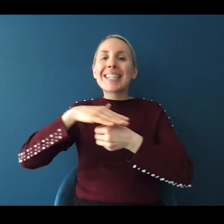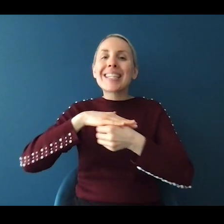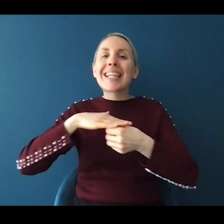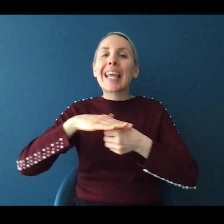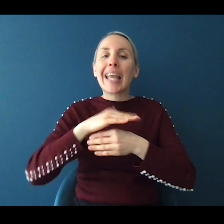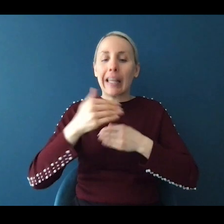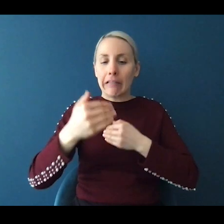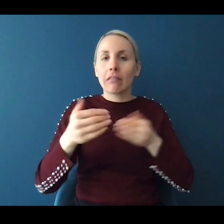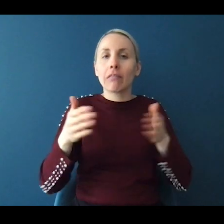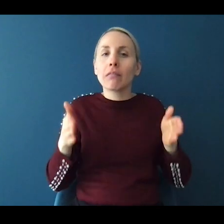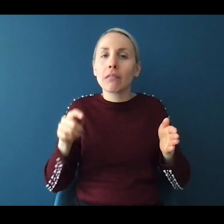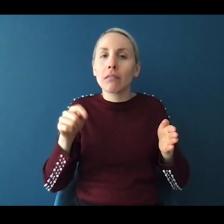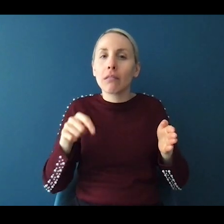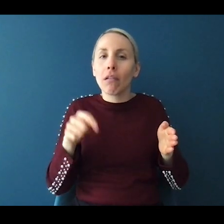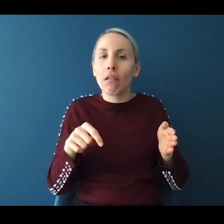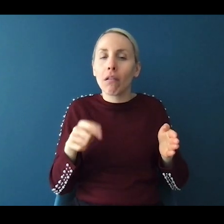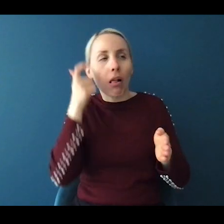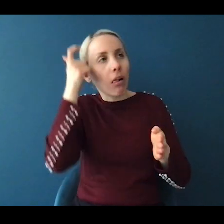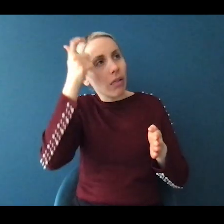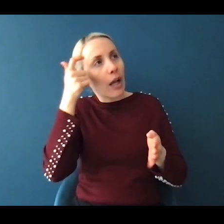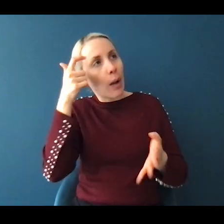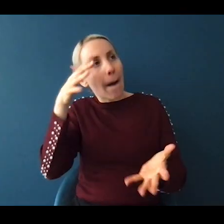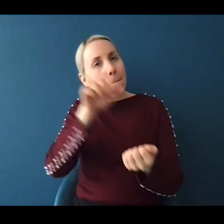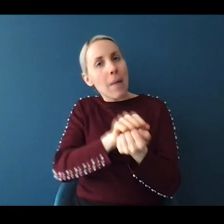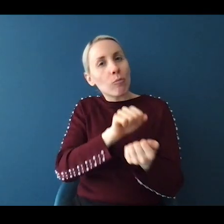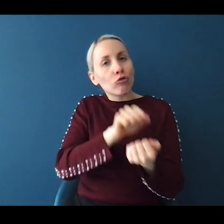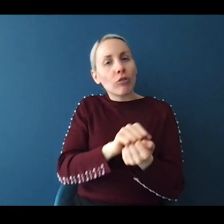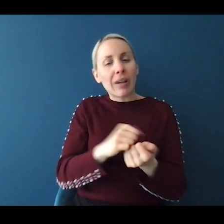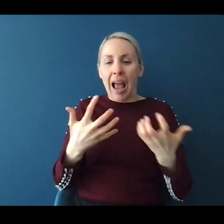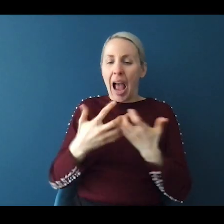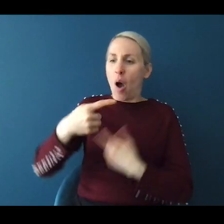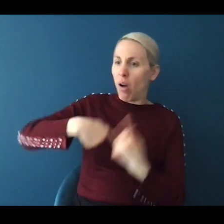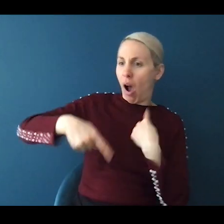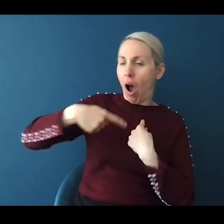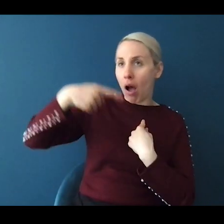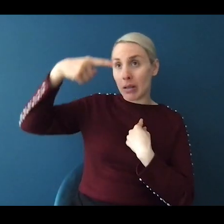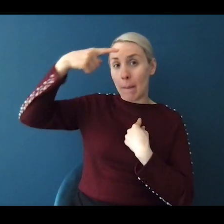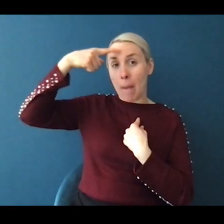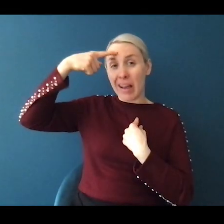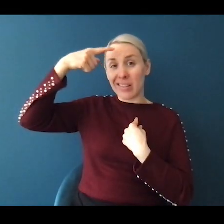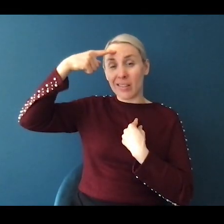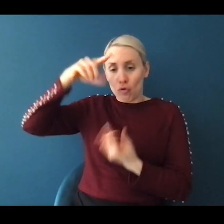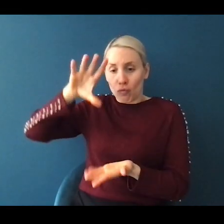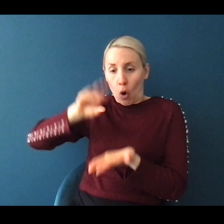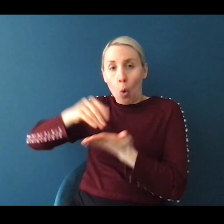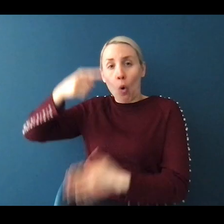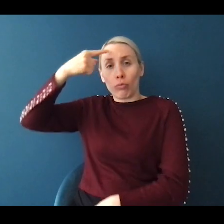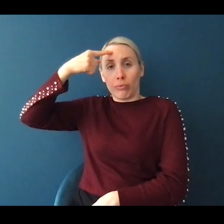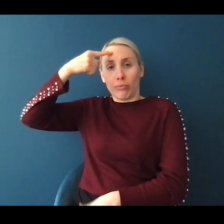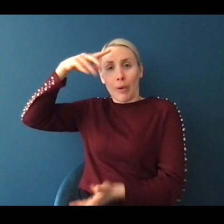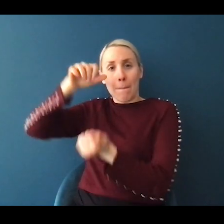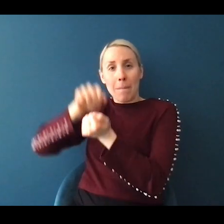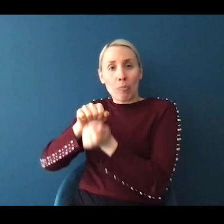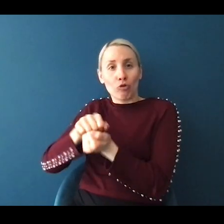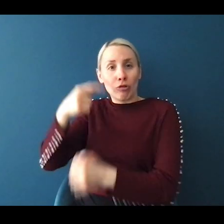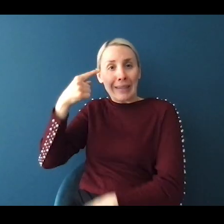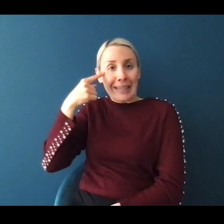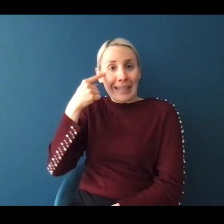memory and how we really record memories in our heads which is you know still images but